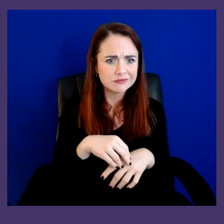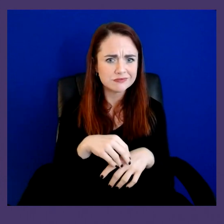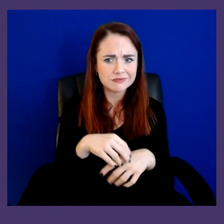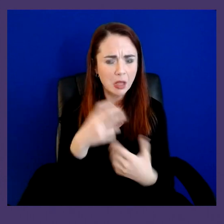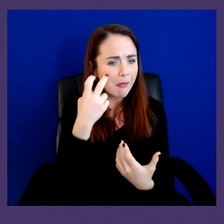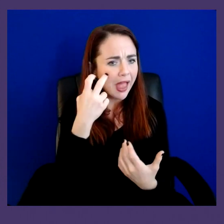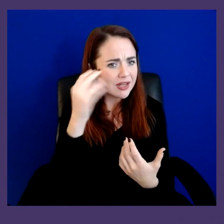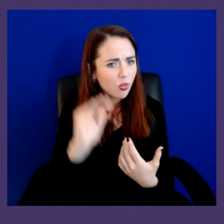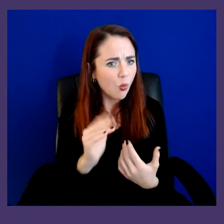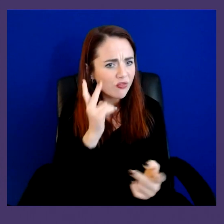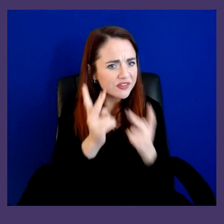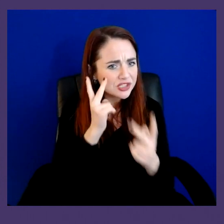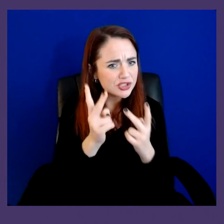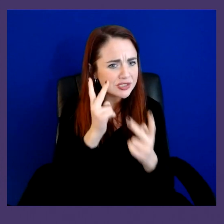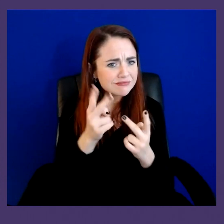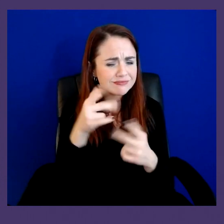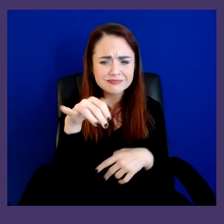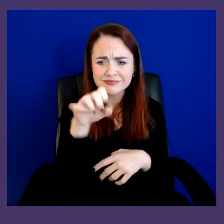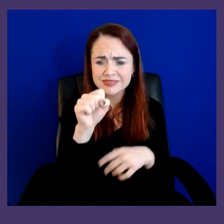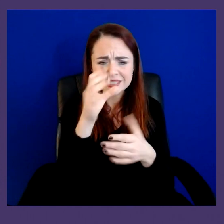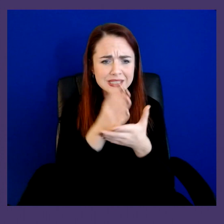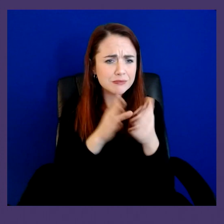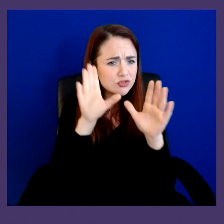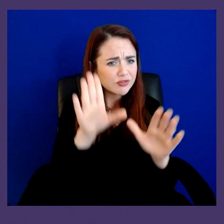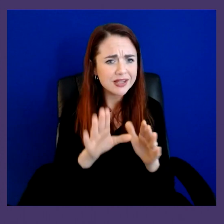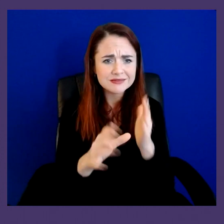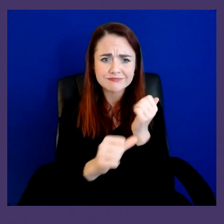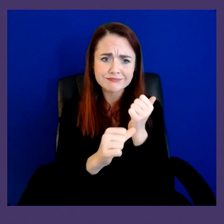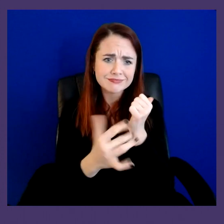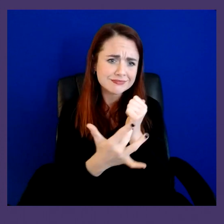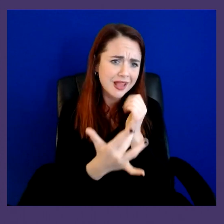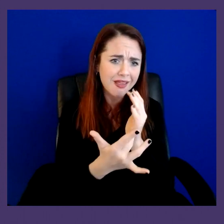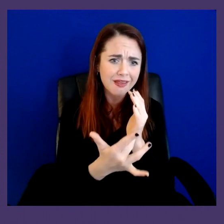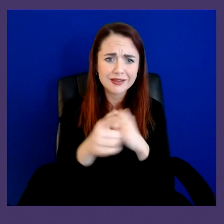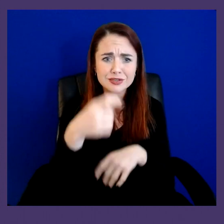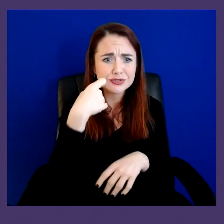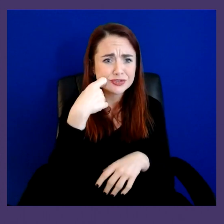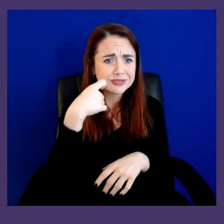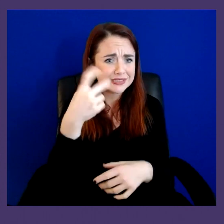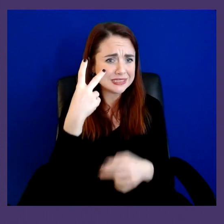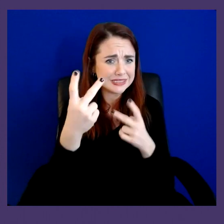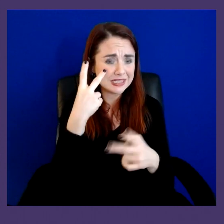there's some great assistive tech like we've just seen, but for deaf sign language users,